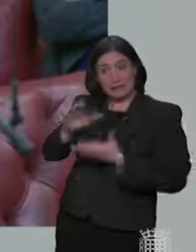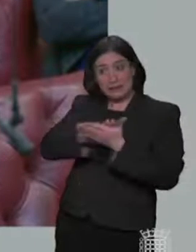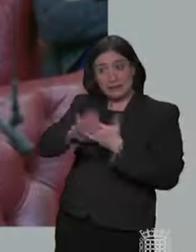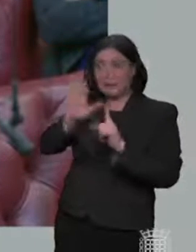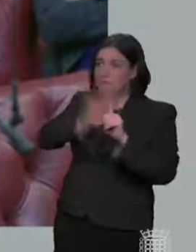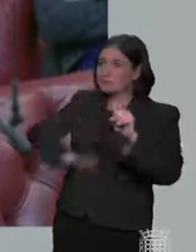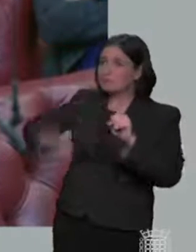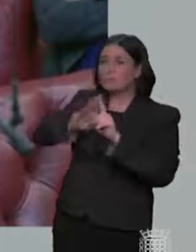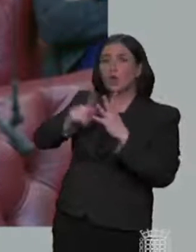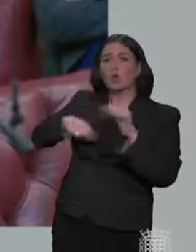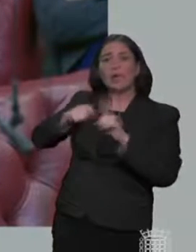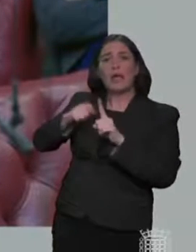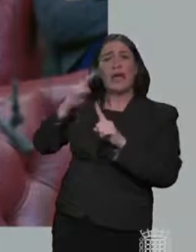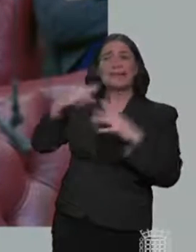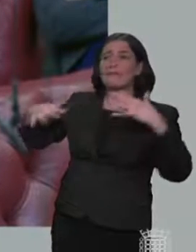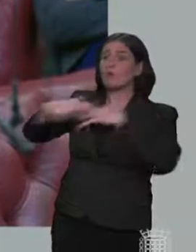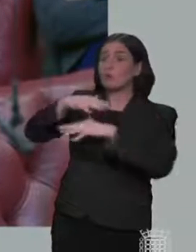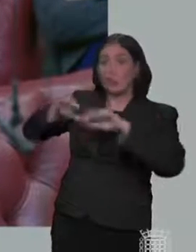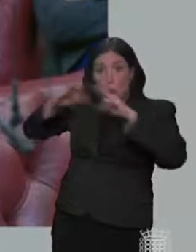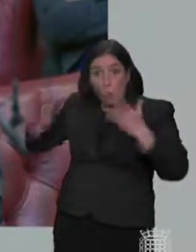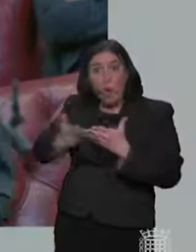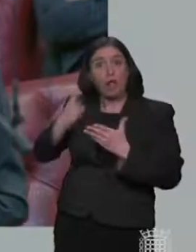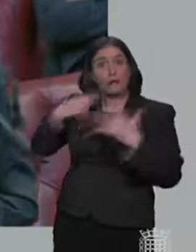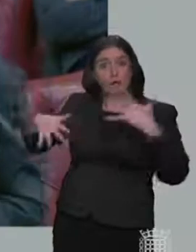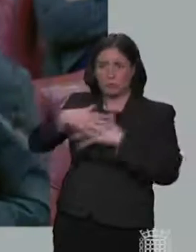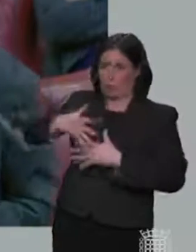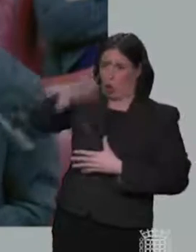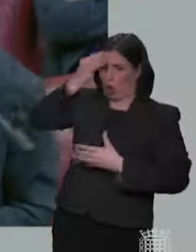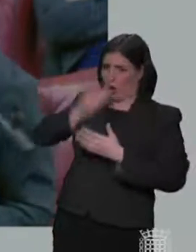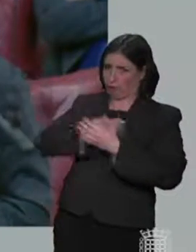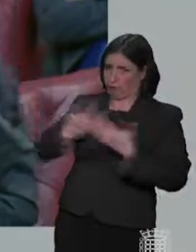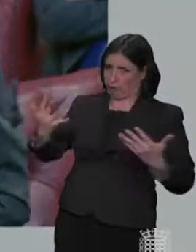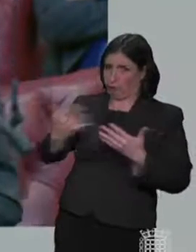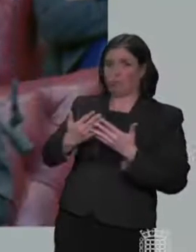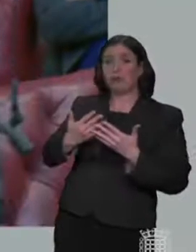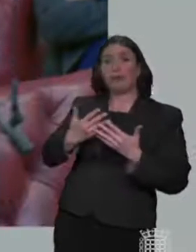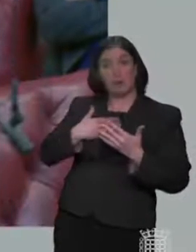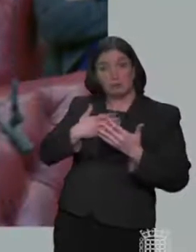and worldwide i have limited use of sign language myself i can fingerspell but i greatly appreciate